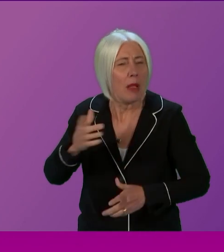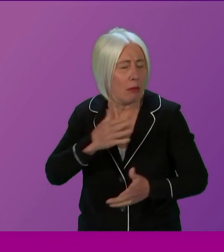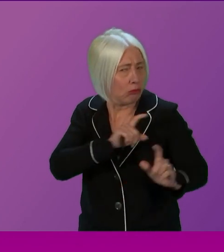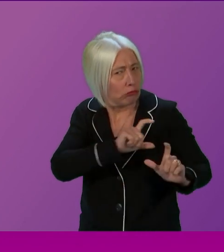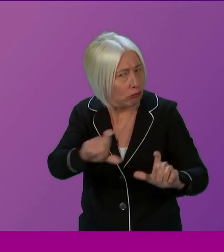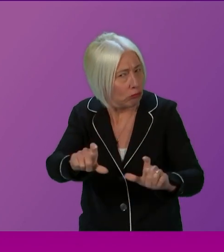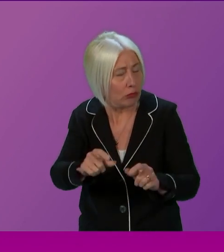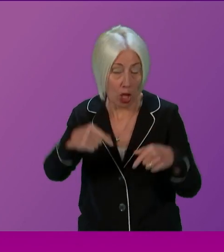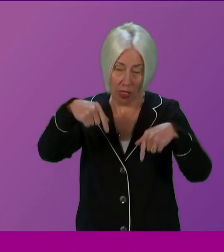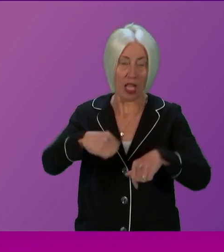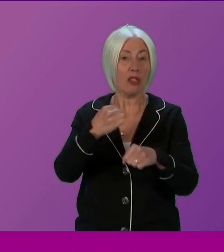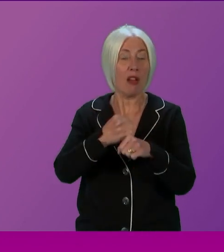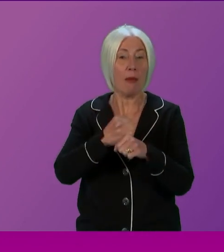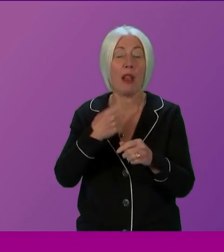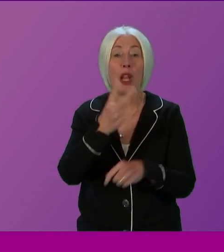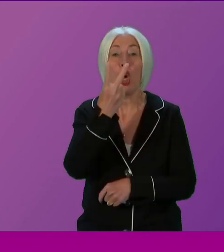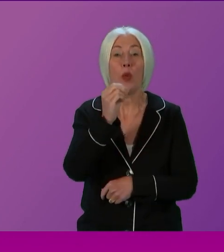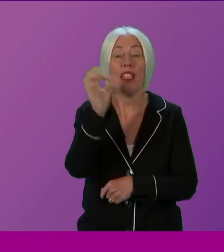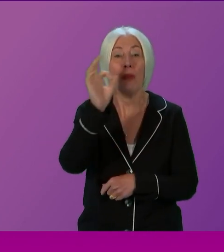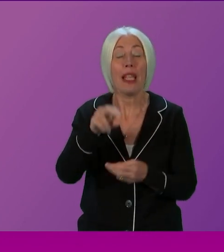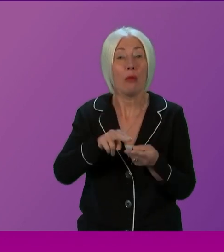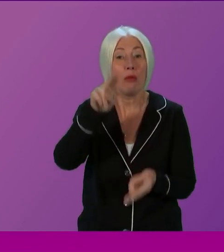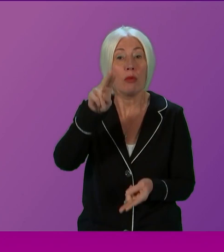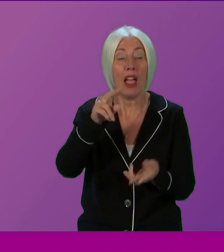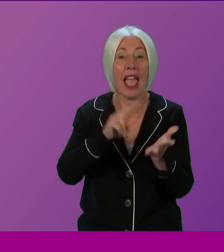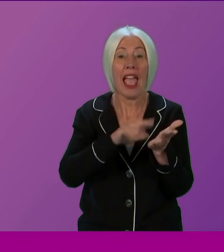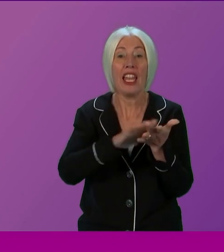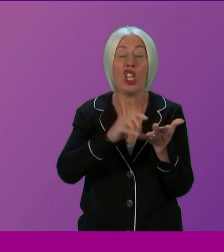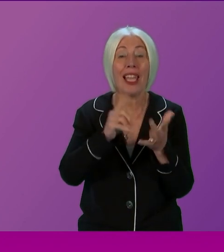we have seen a 20 per cent increase in national health service staff and the highest number of